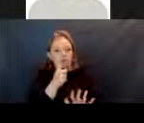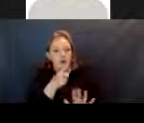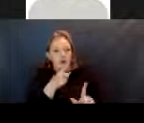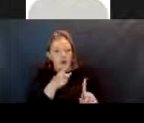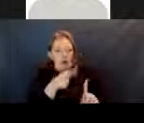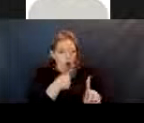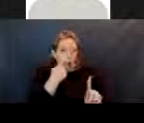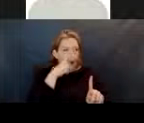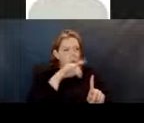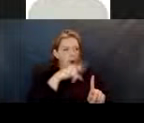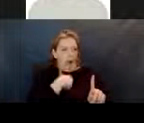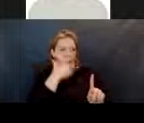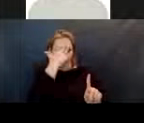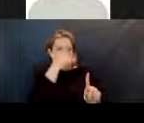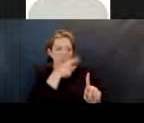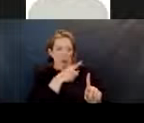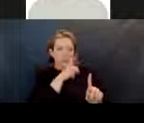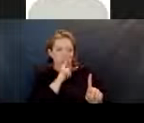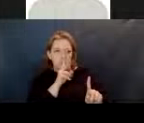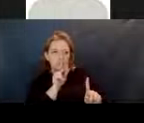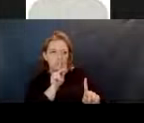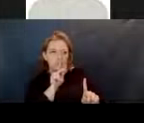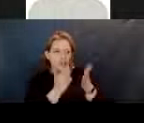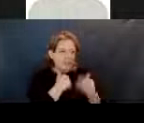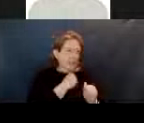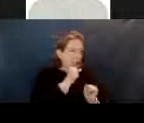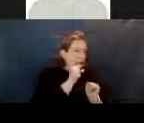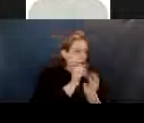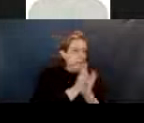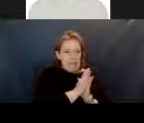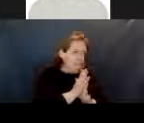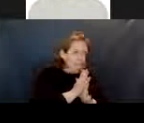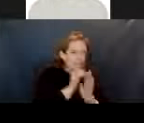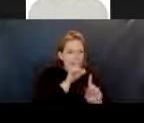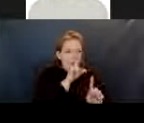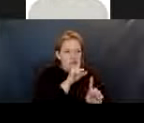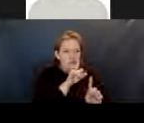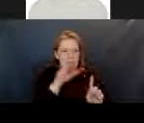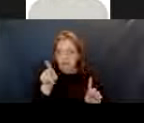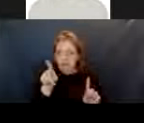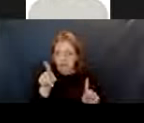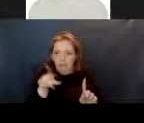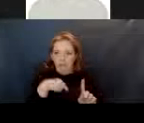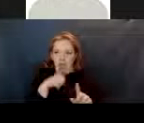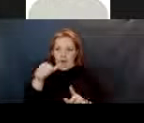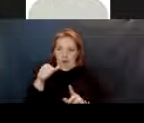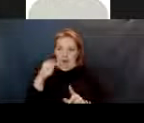Then you see things that you definitely don't recognize, and so I was struggling there for